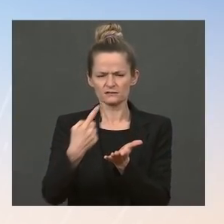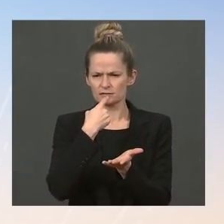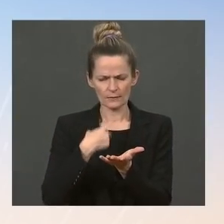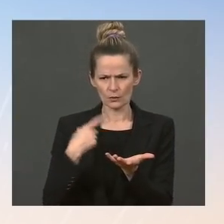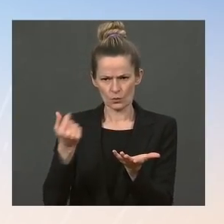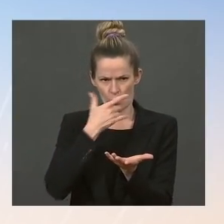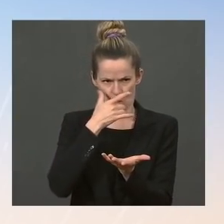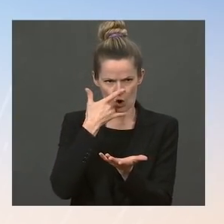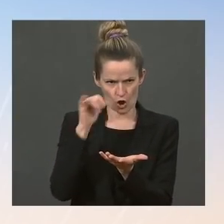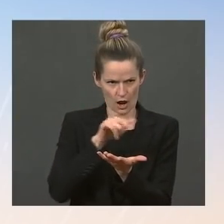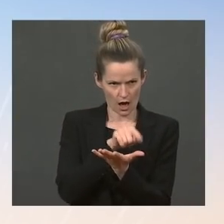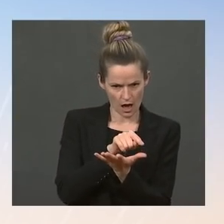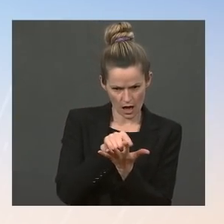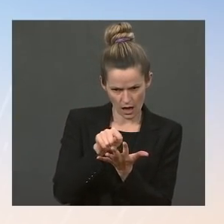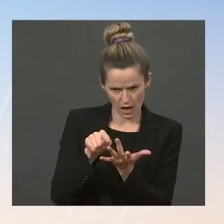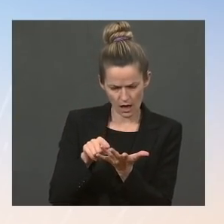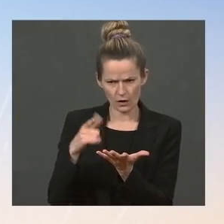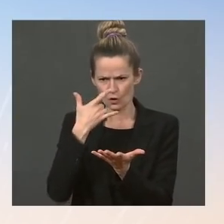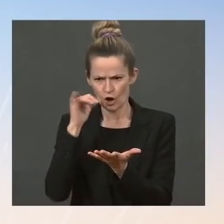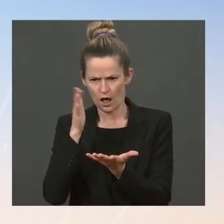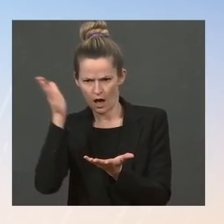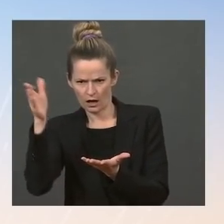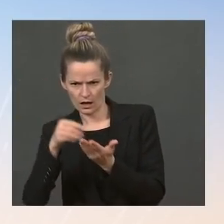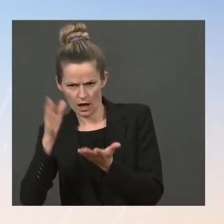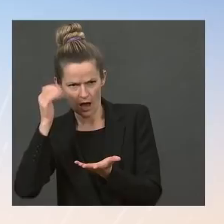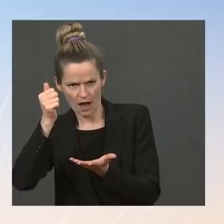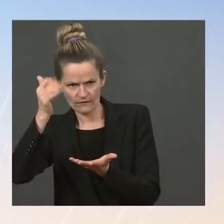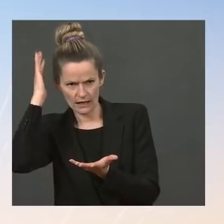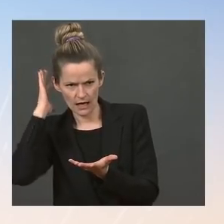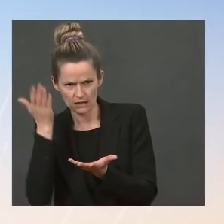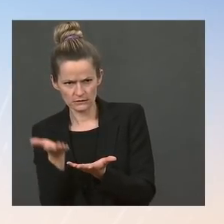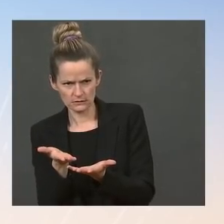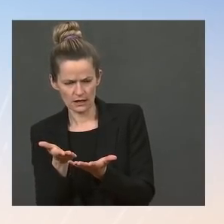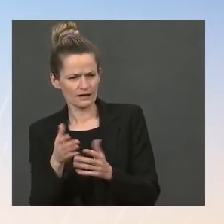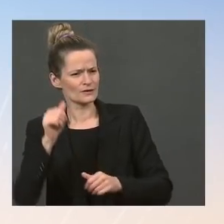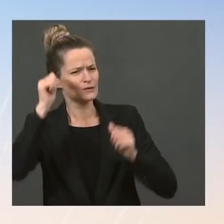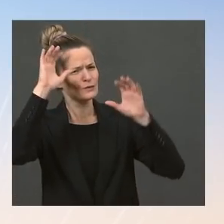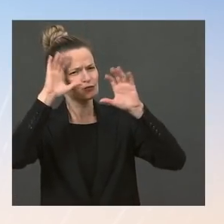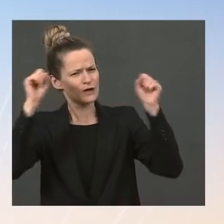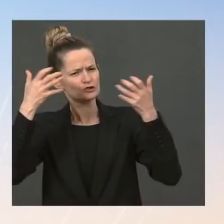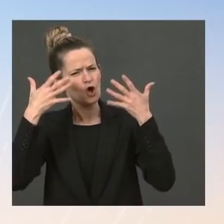coming into the beginning of the administration -- he knew, the Vice President knew, the national security team knew --